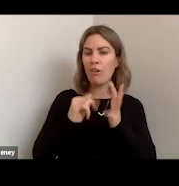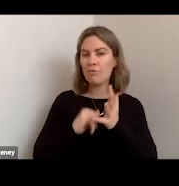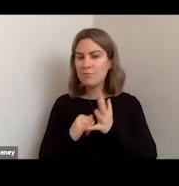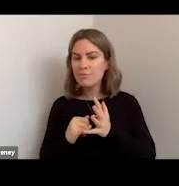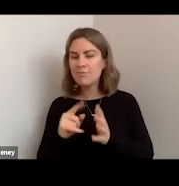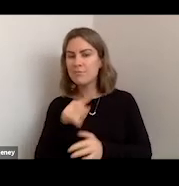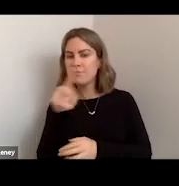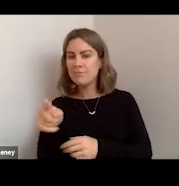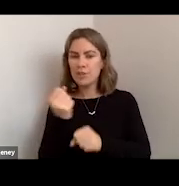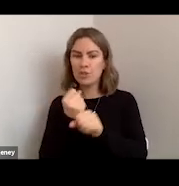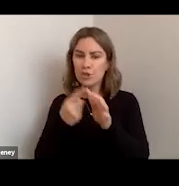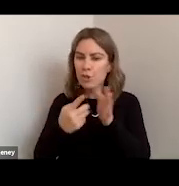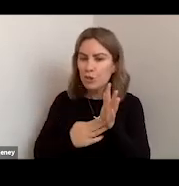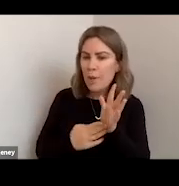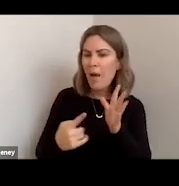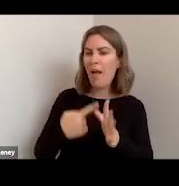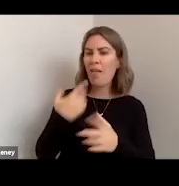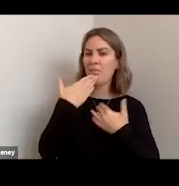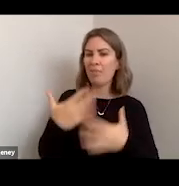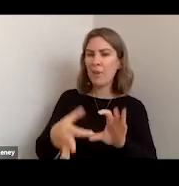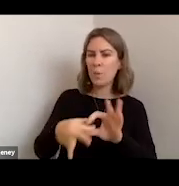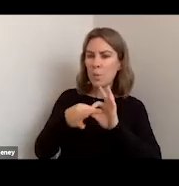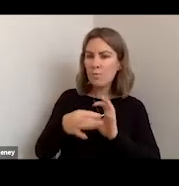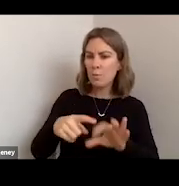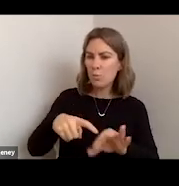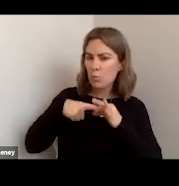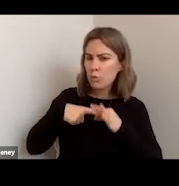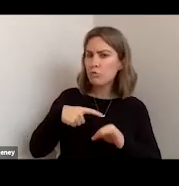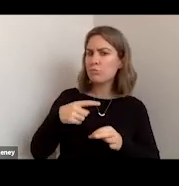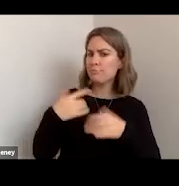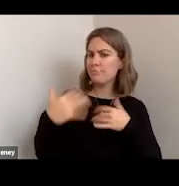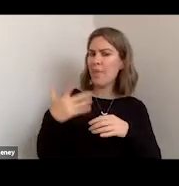"anonymous attendee" and we have some sort of engagement. An